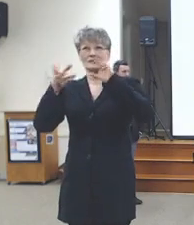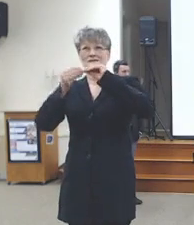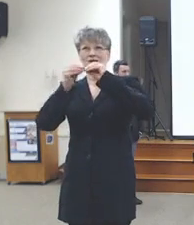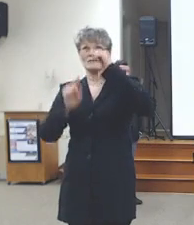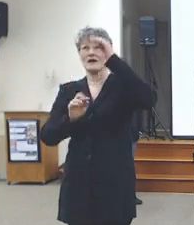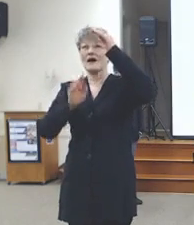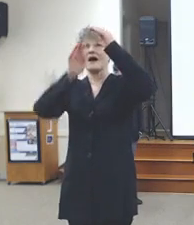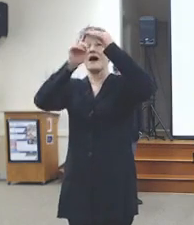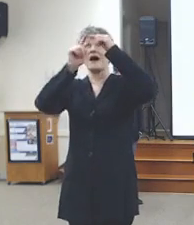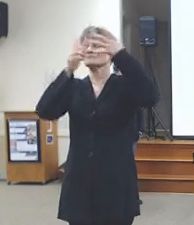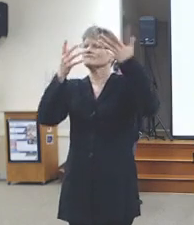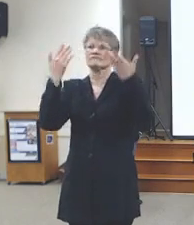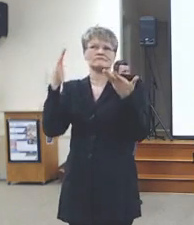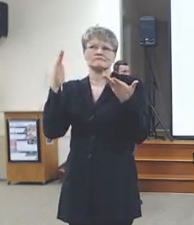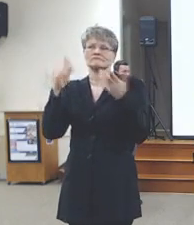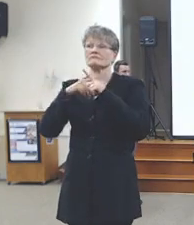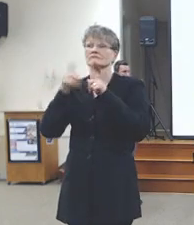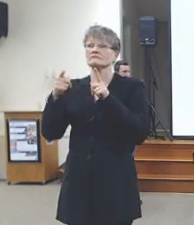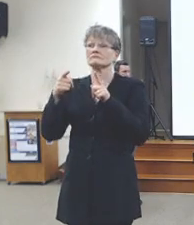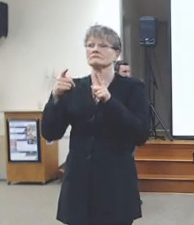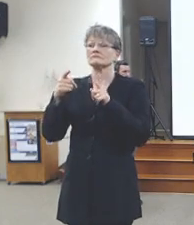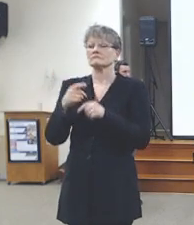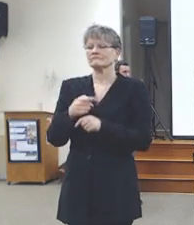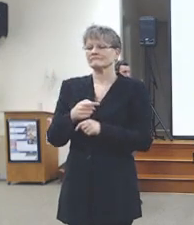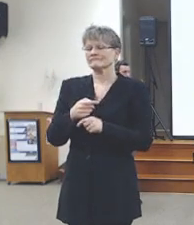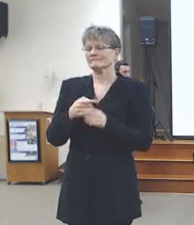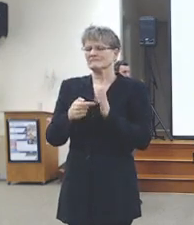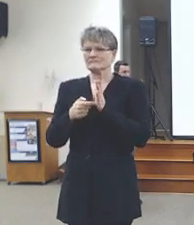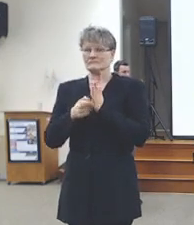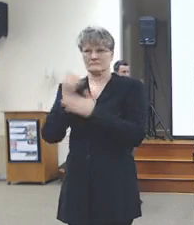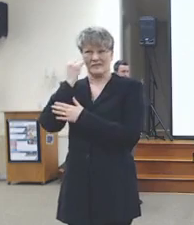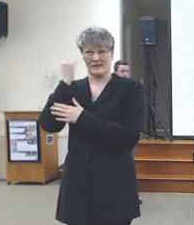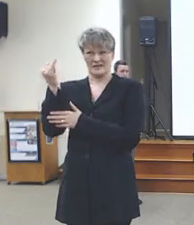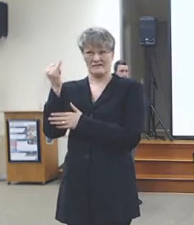start bringing on more resources for example with the contact tracing. That's